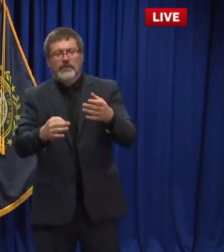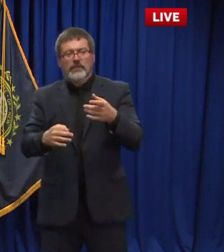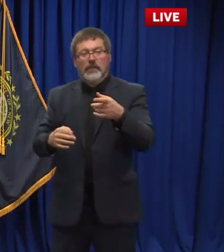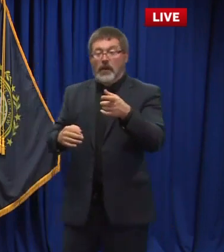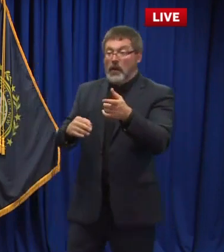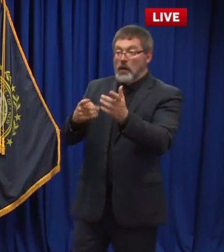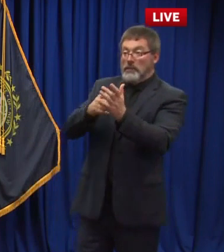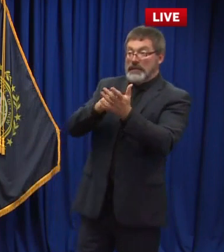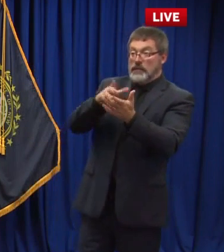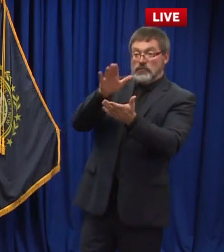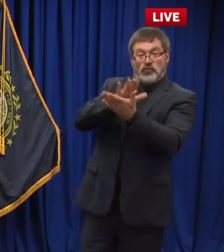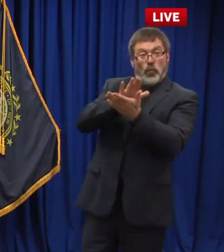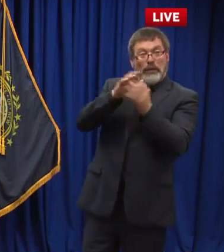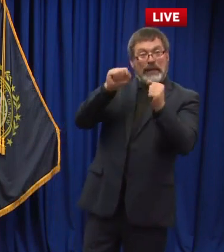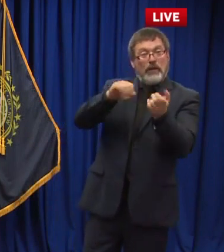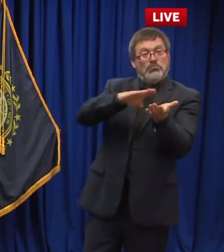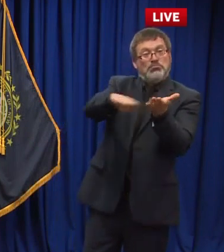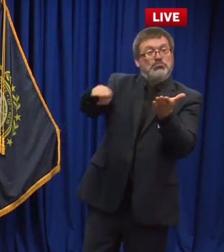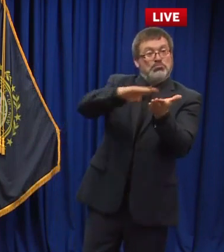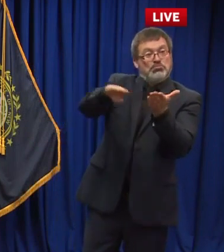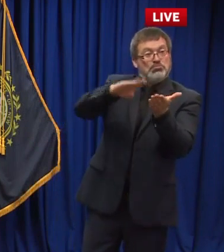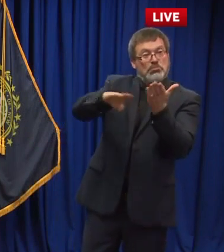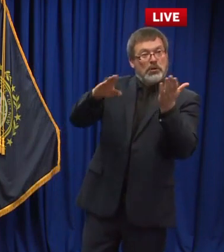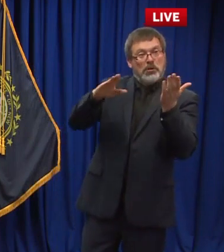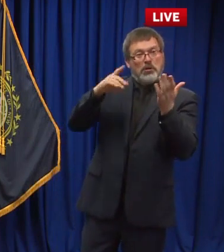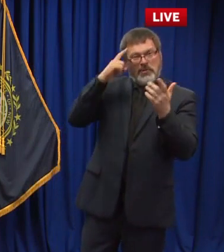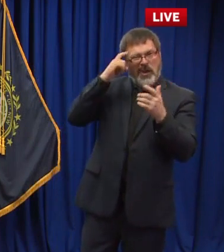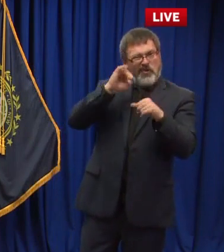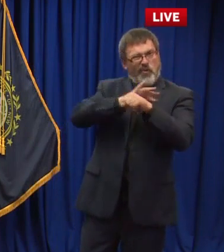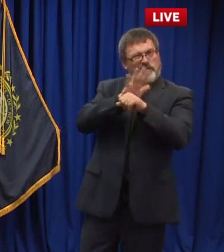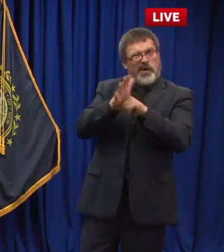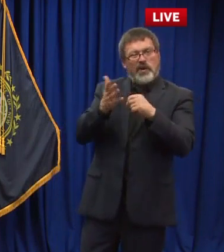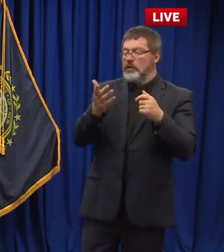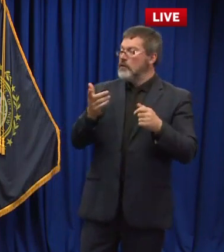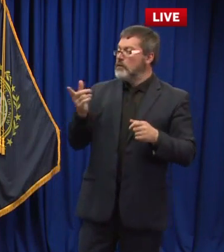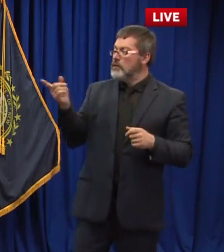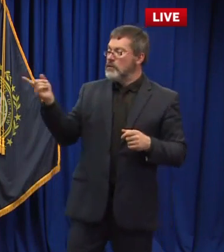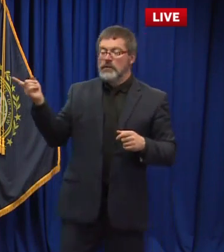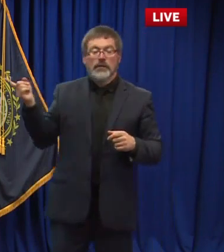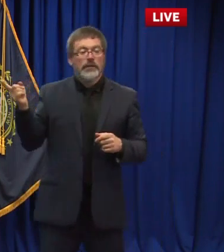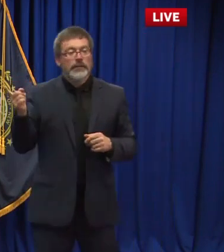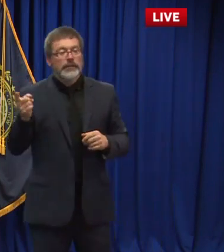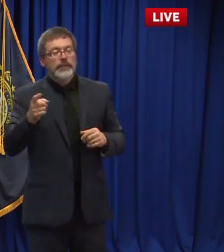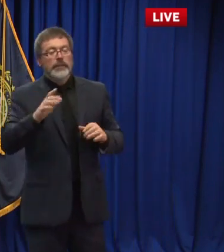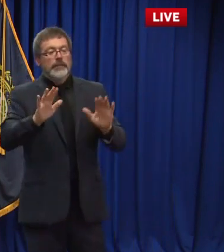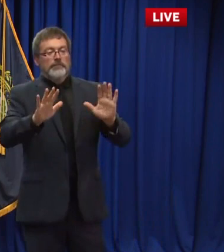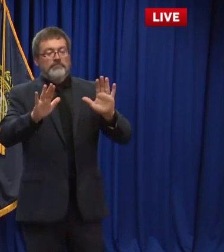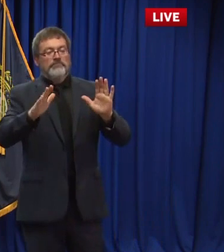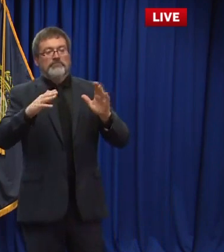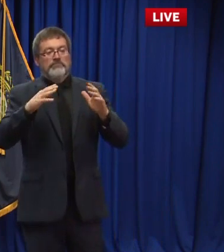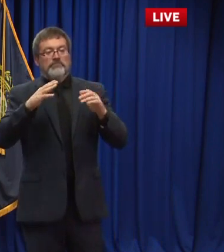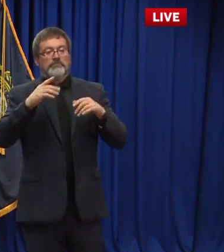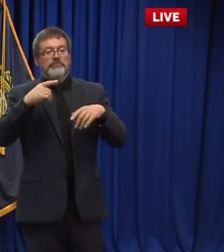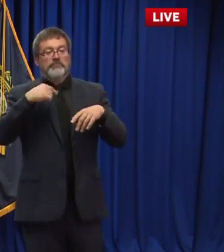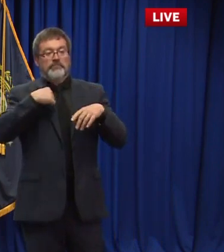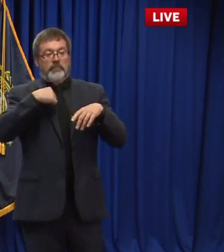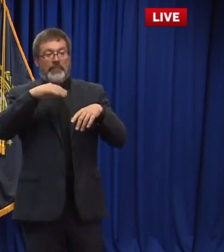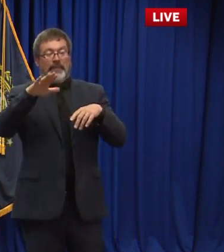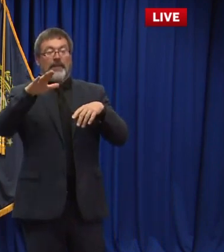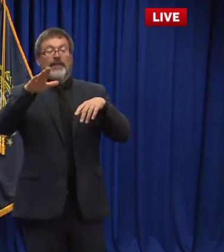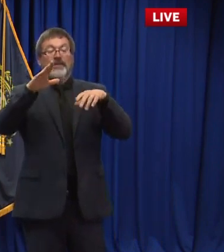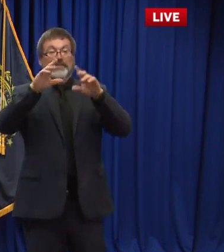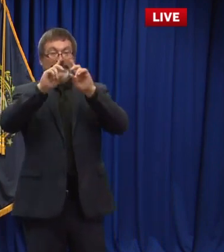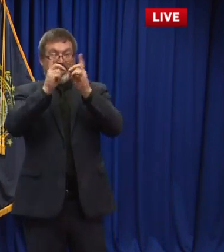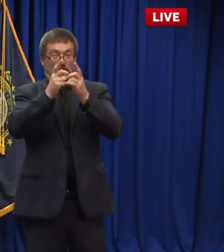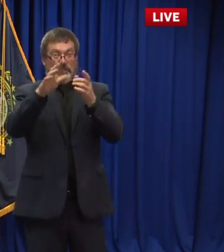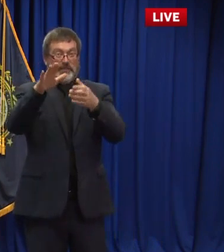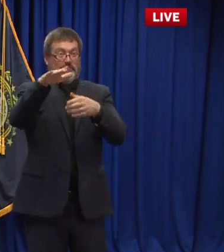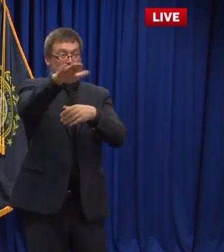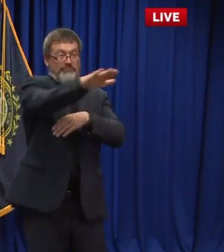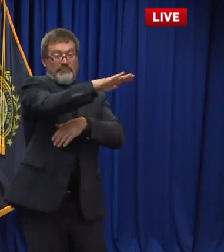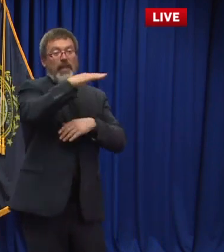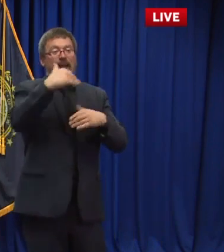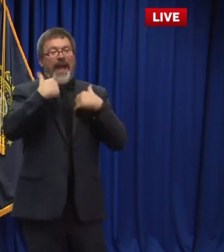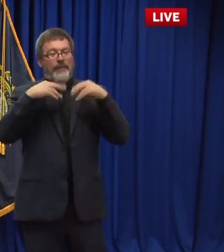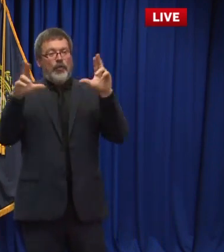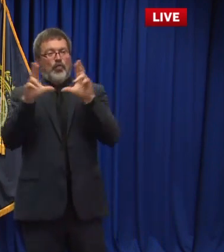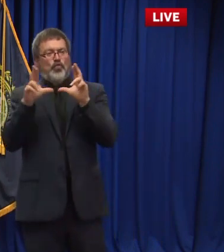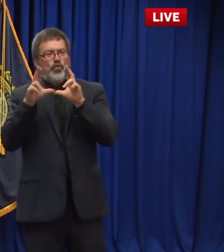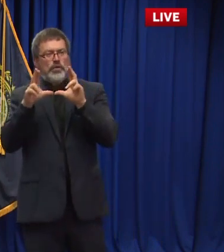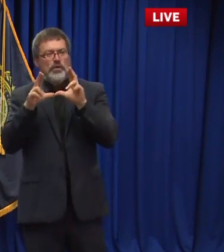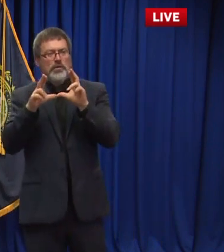THAT WOULD BE A DISTRICT DECISION.